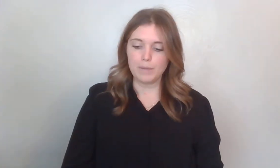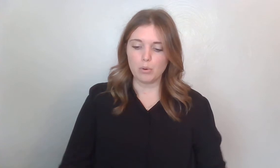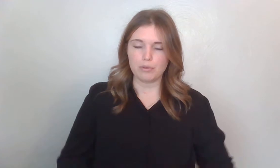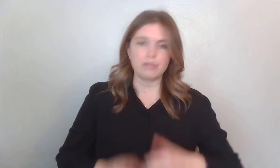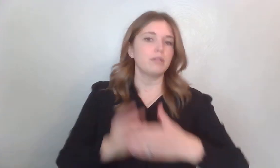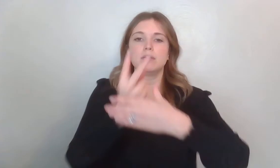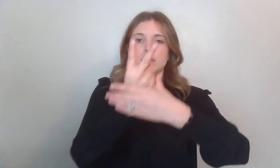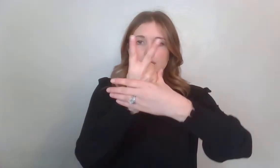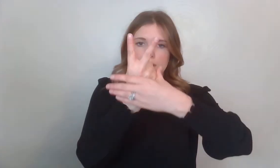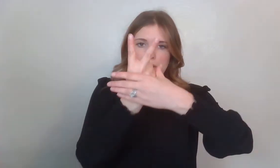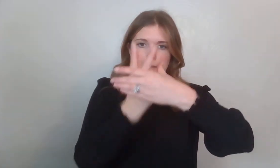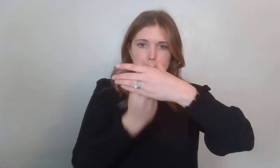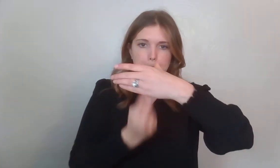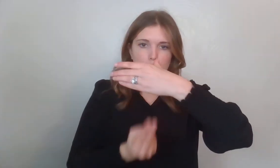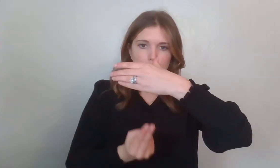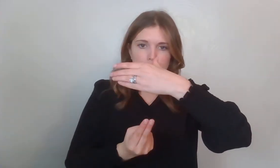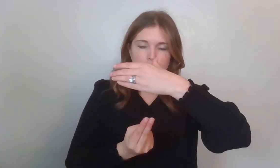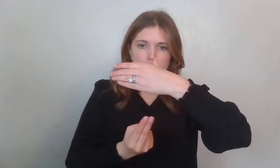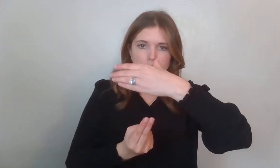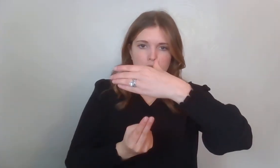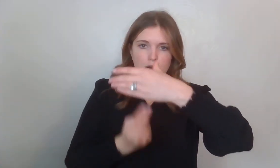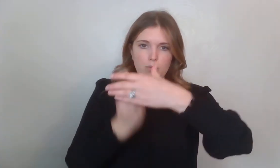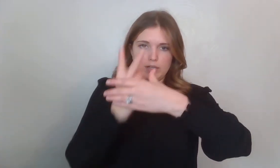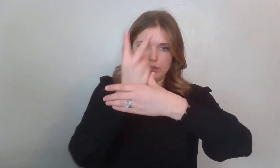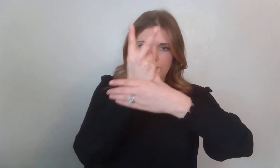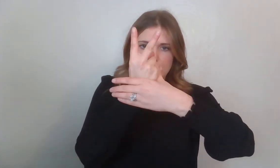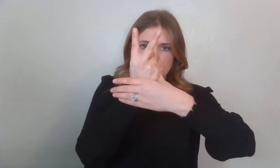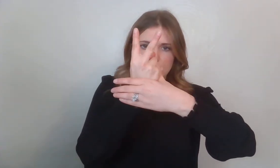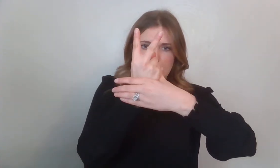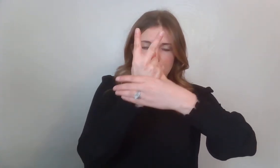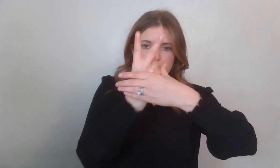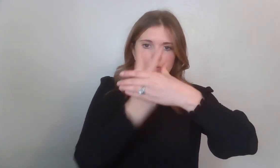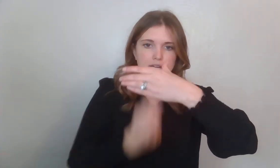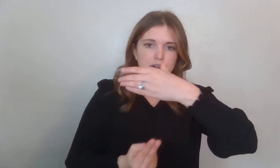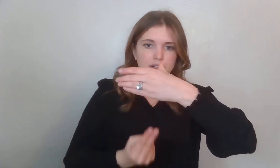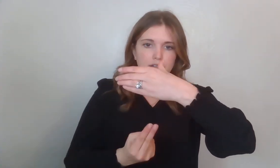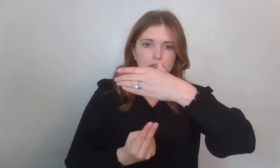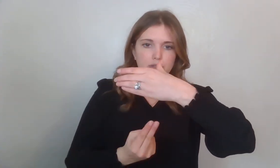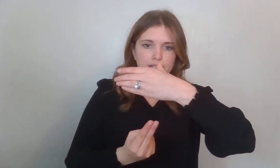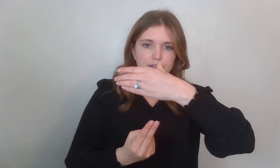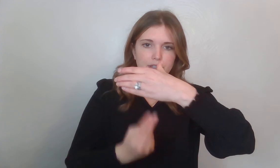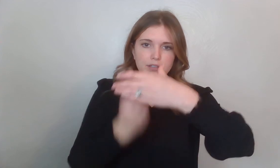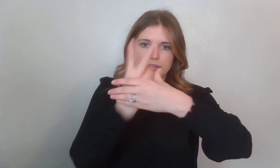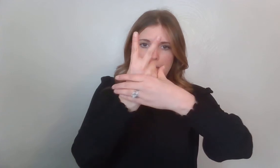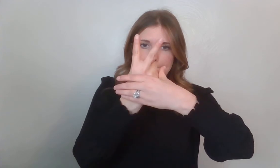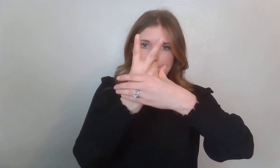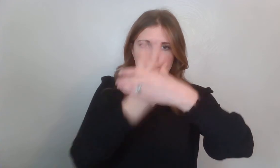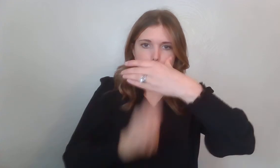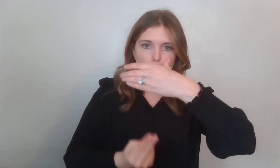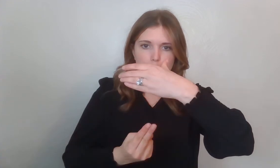BOTH When your two fingers slide through here they're glued together. BOTH